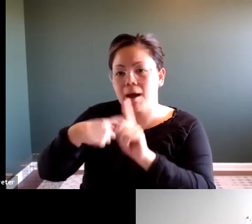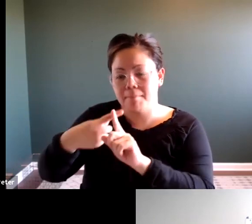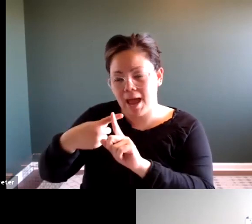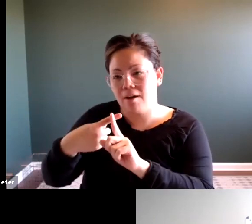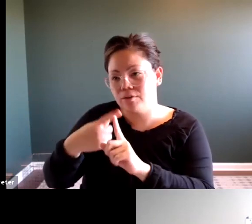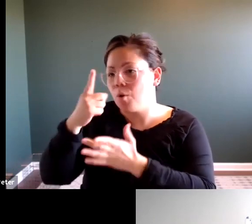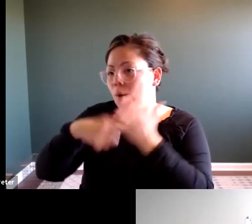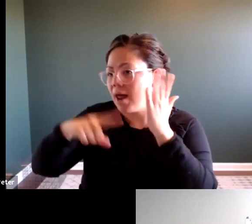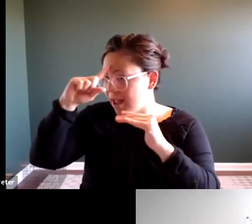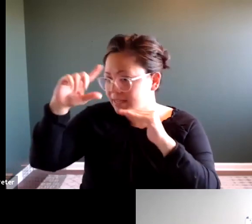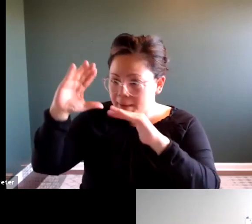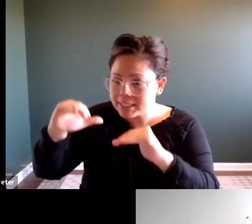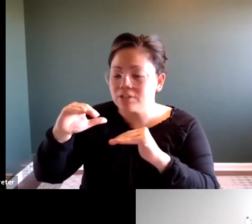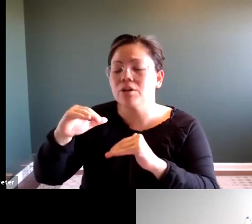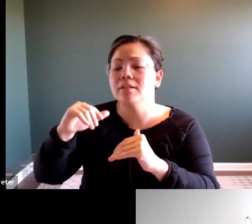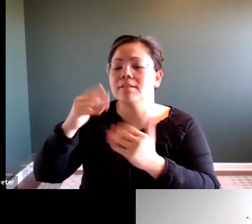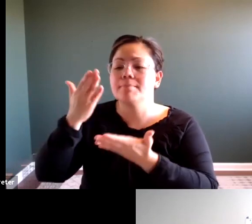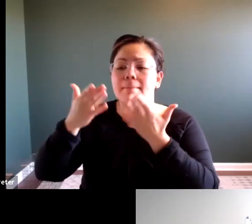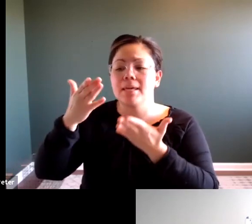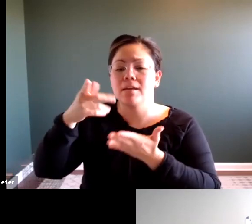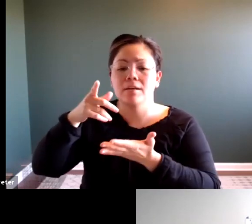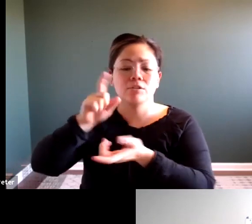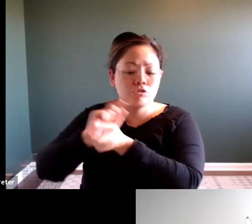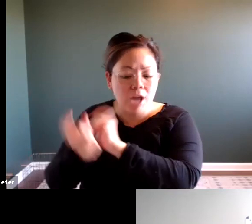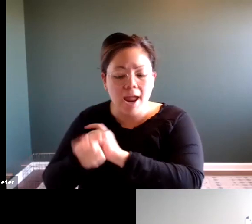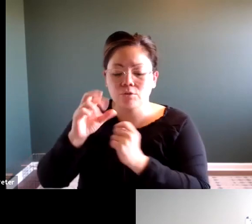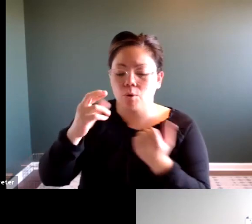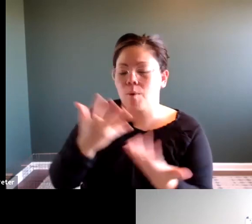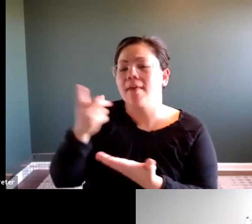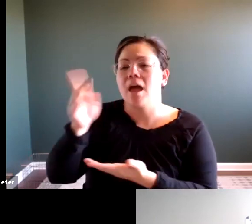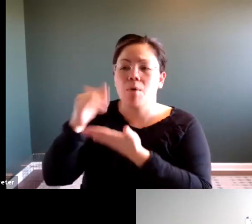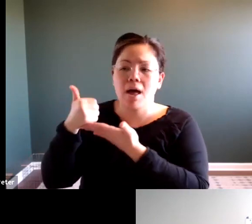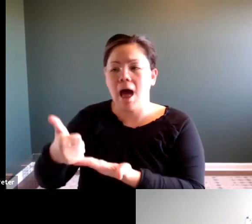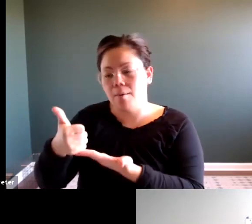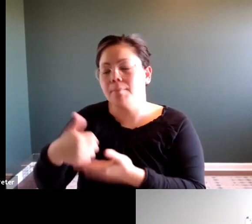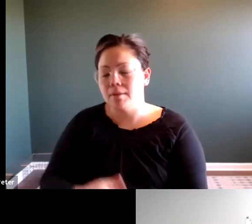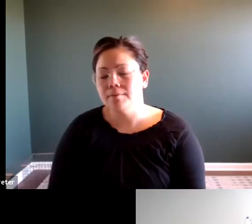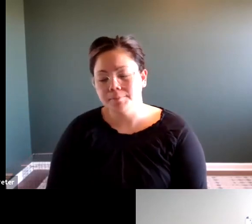you know expectations may be, or maybe changed. And they will be able to help talk you through that.